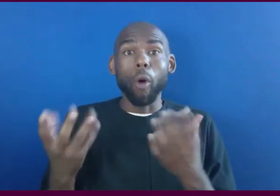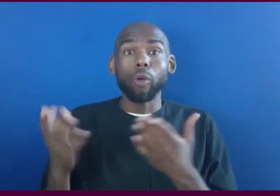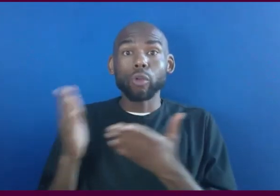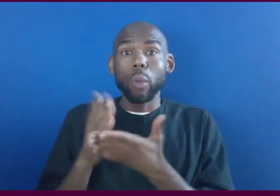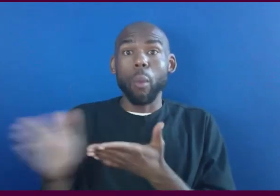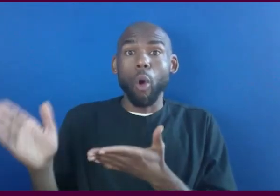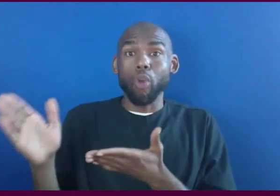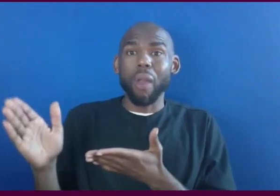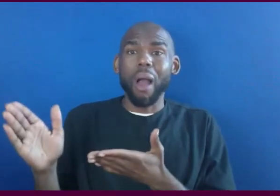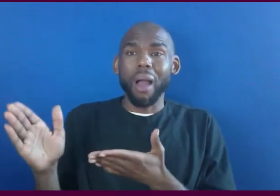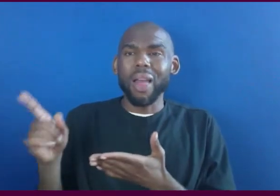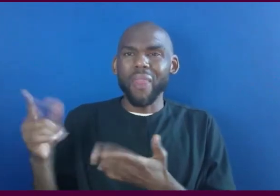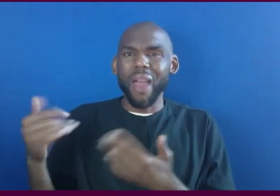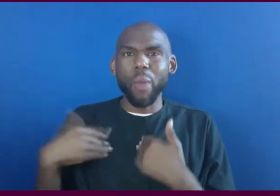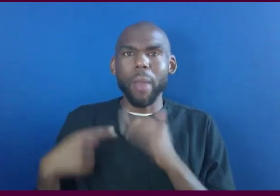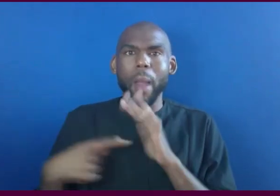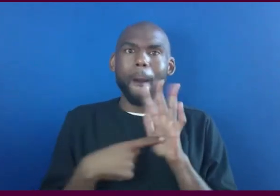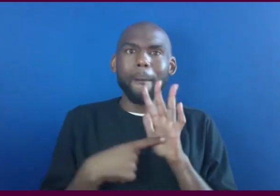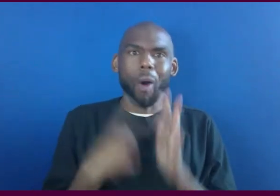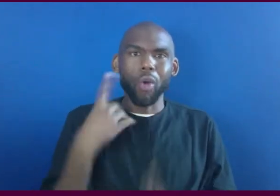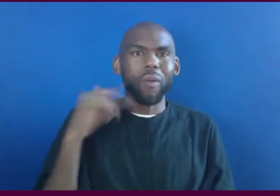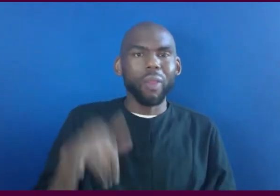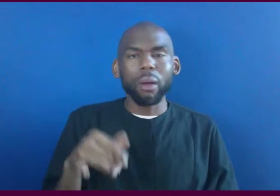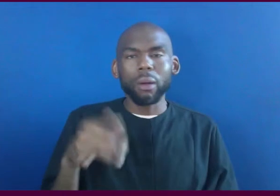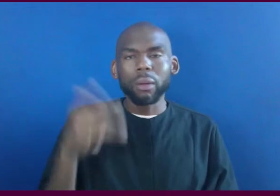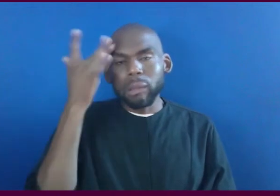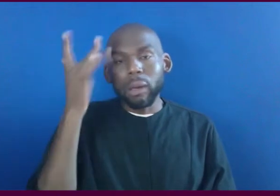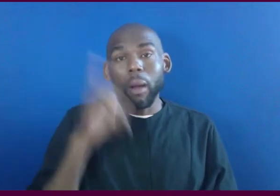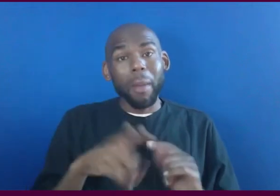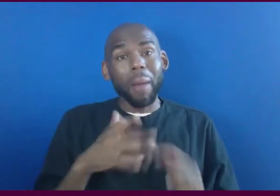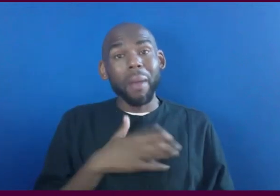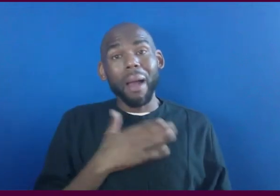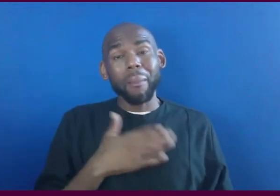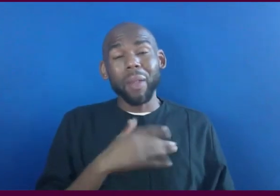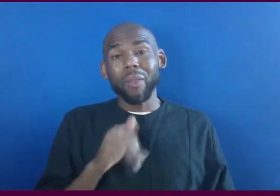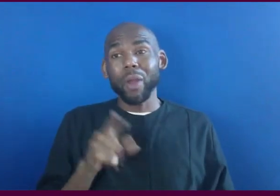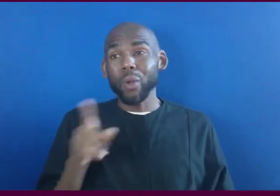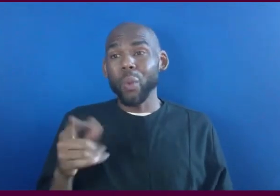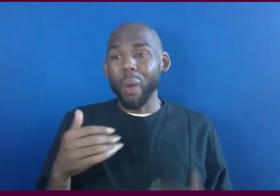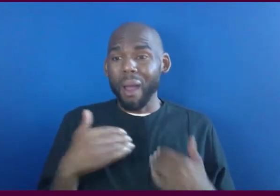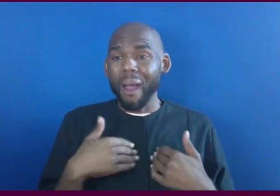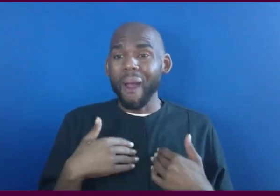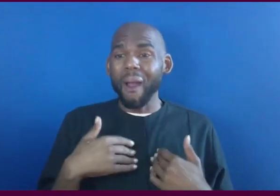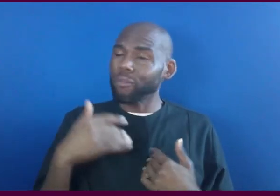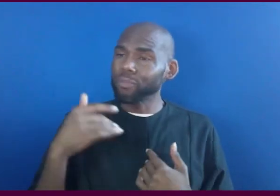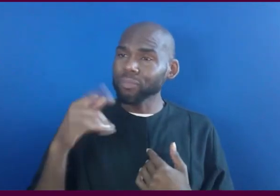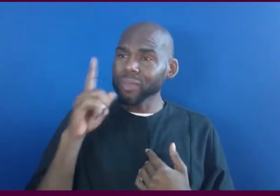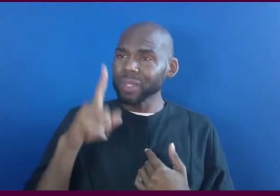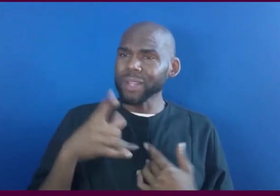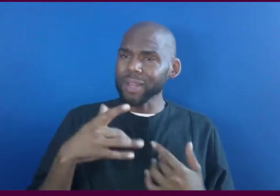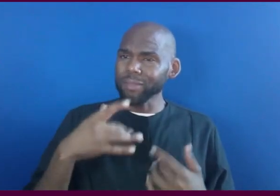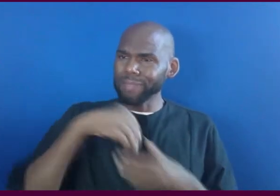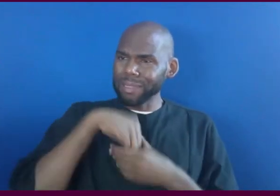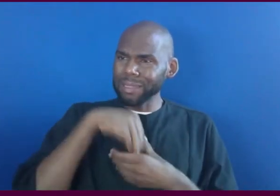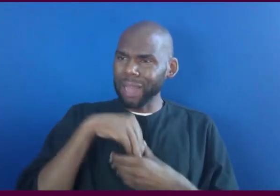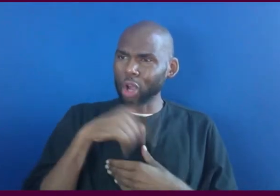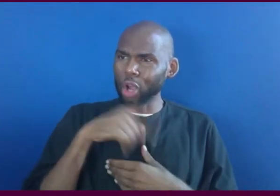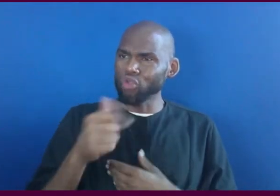have to even be a monolith, but I think it's really commendable and admirable that you have that self-assuredness and you refuse to choose and you refuse to let other people